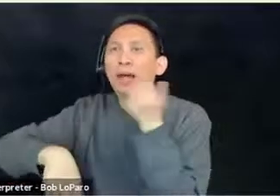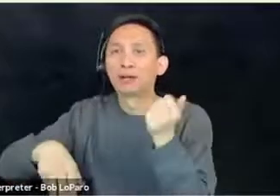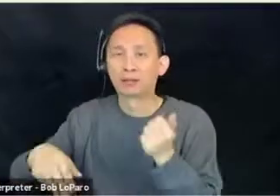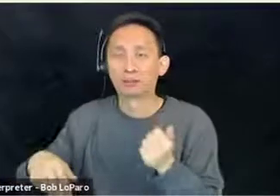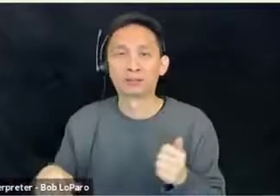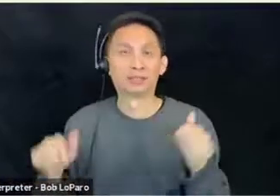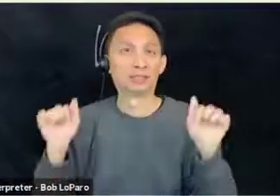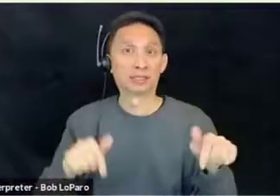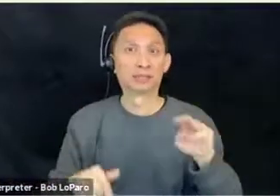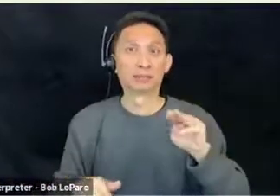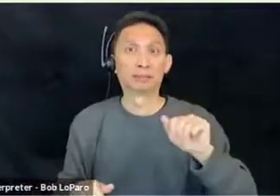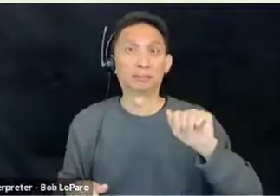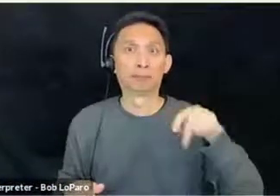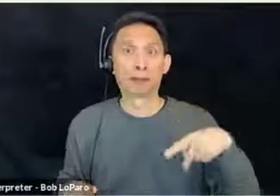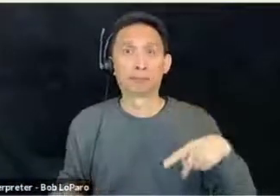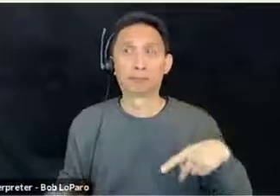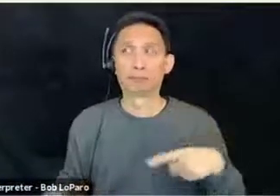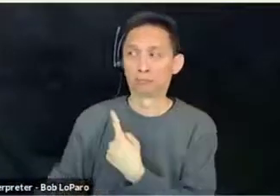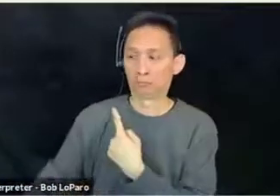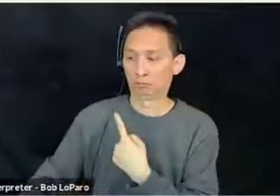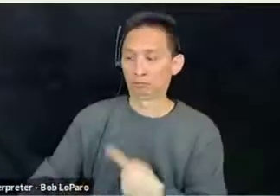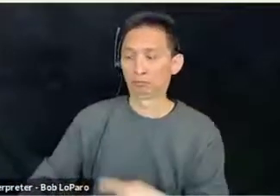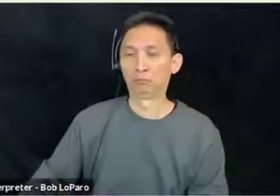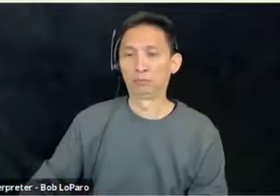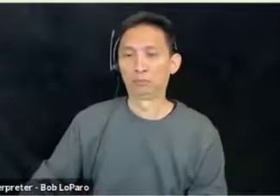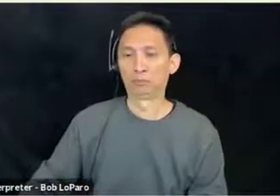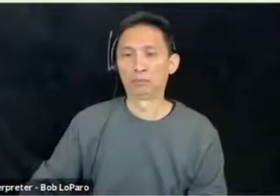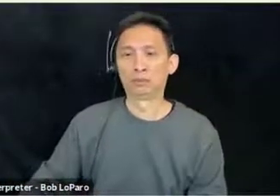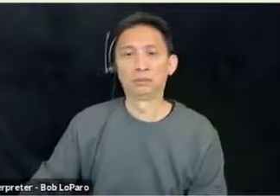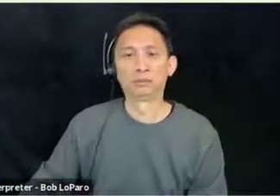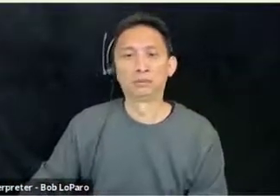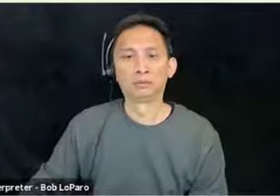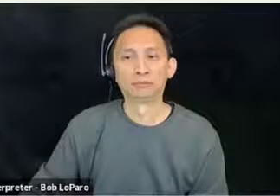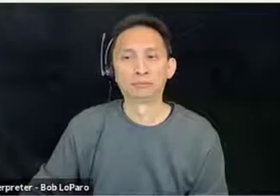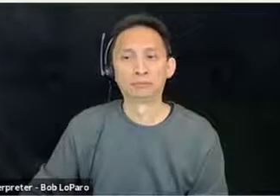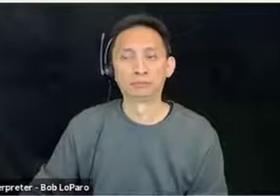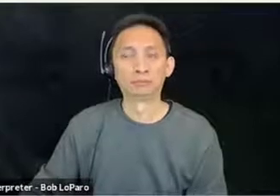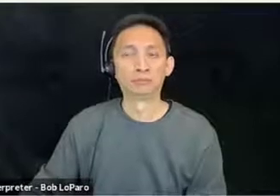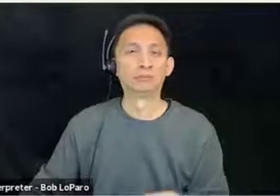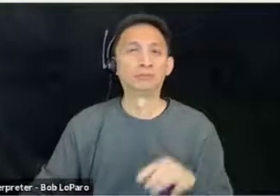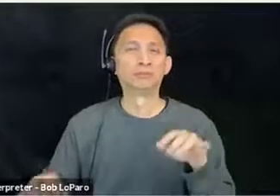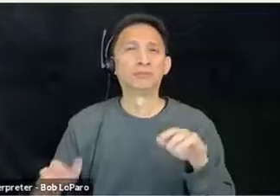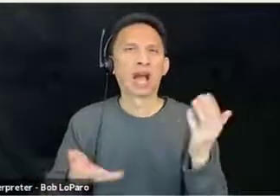So again, we'll be sharing these slides so you can see if you're watching what states